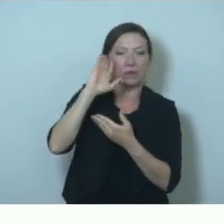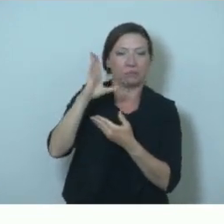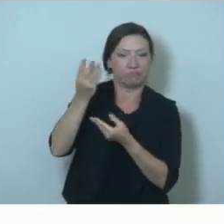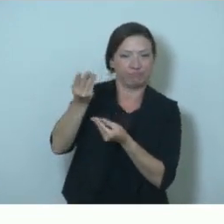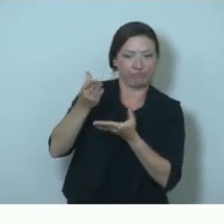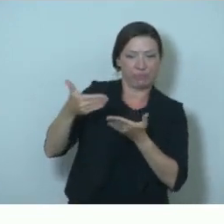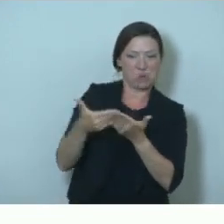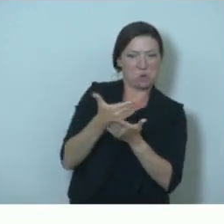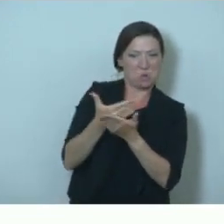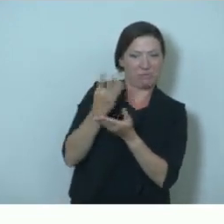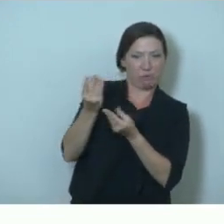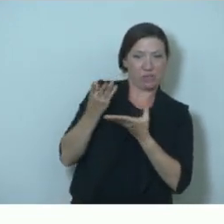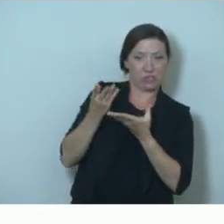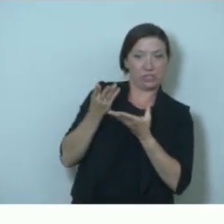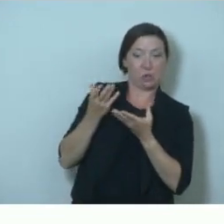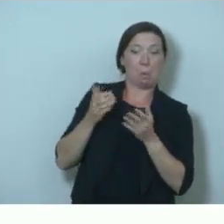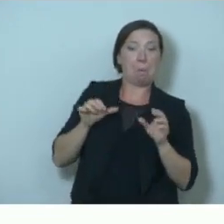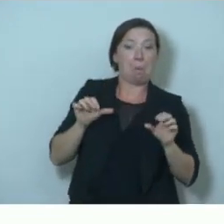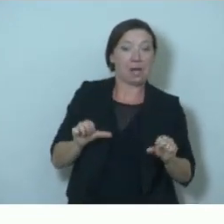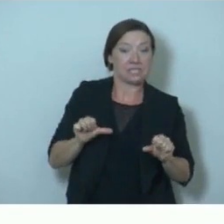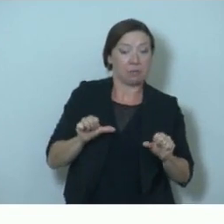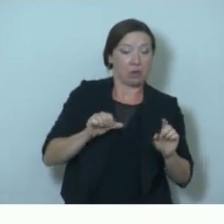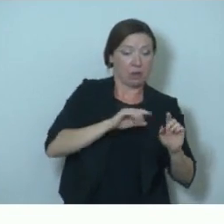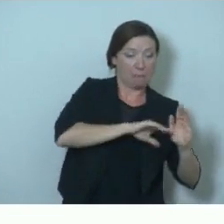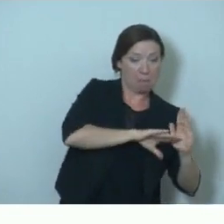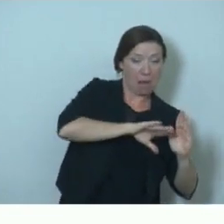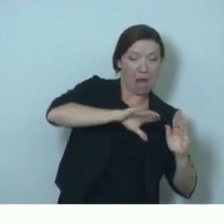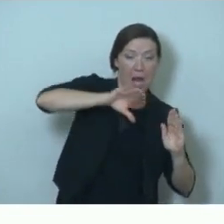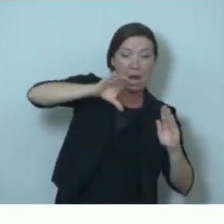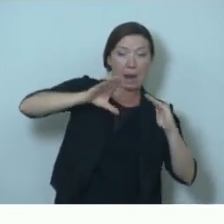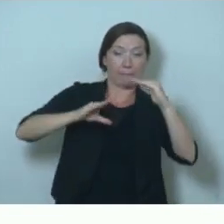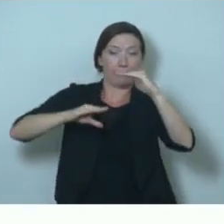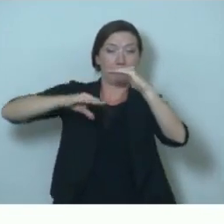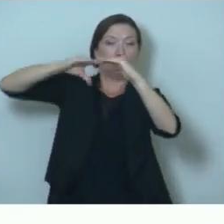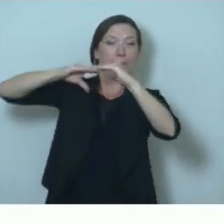THIS NEW CASE REPORTS COME IN WE HAVE MORE INFORMATION NEXT WEEK.